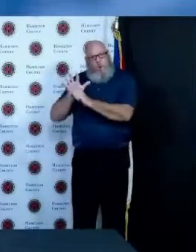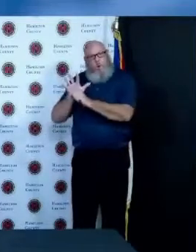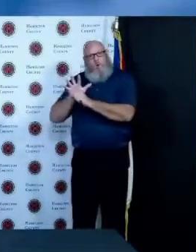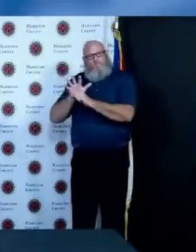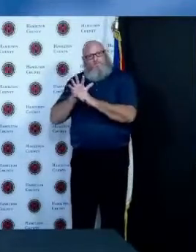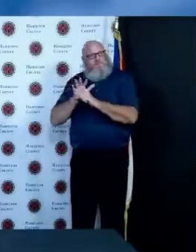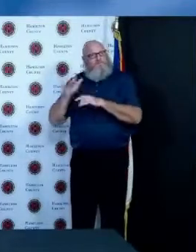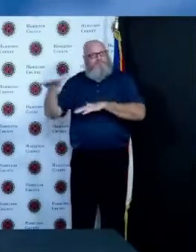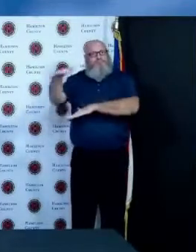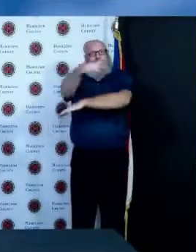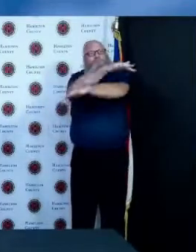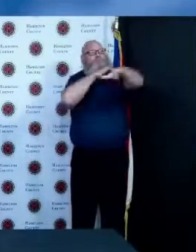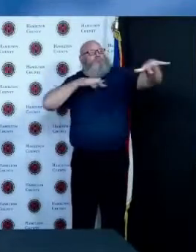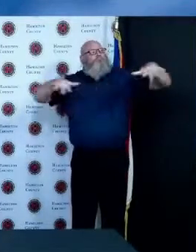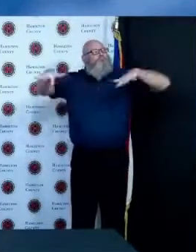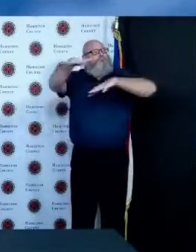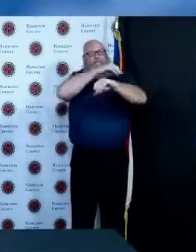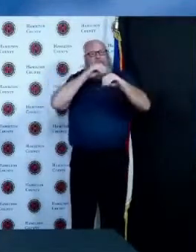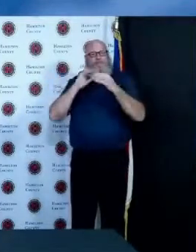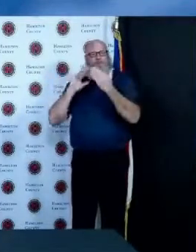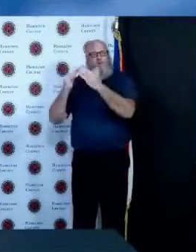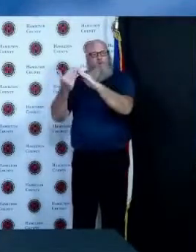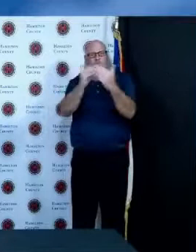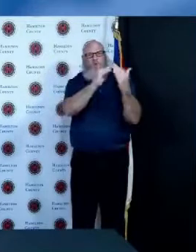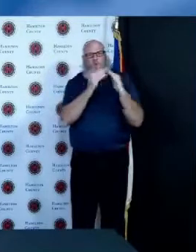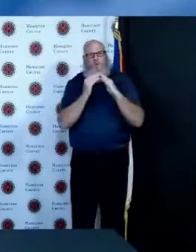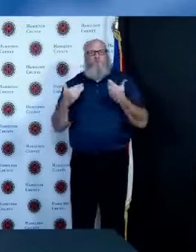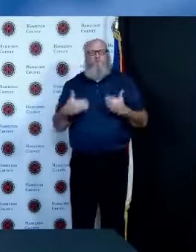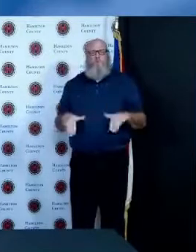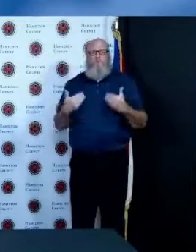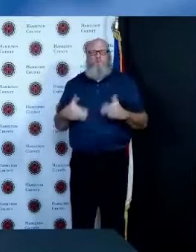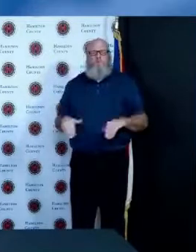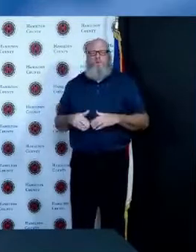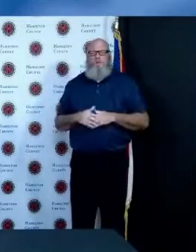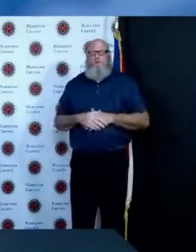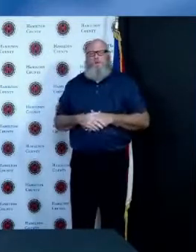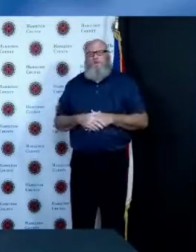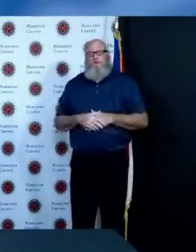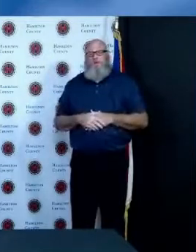vaccine in our community we still have to be extremely cautious looking at our reproductive